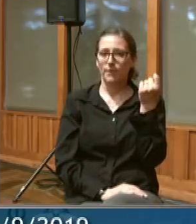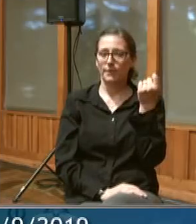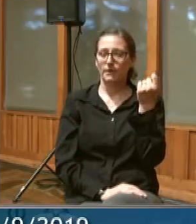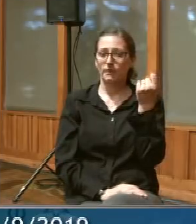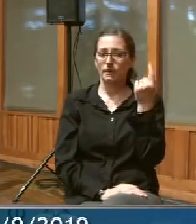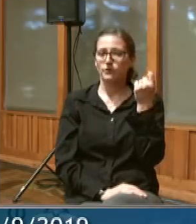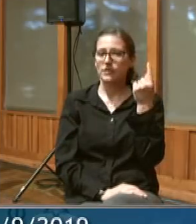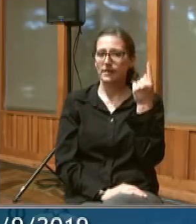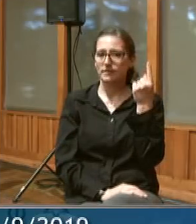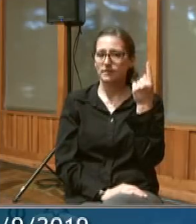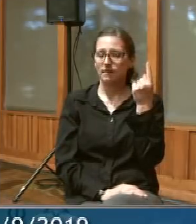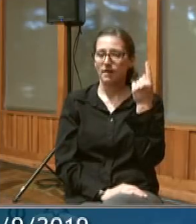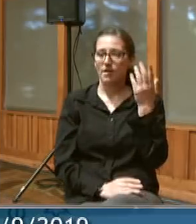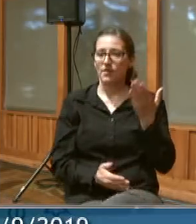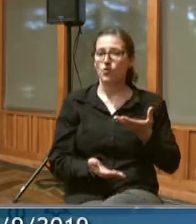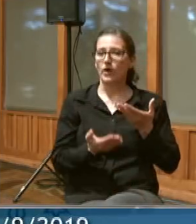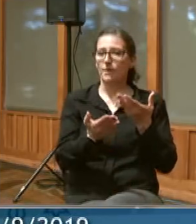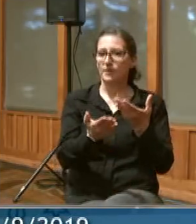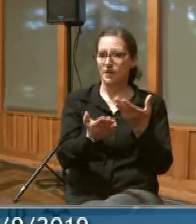Hardesty: THANK YOU, MAYOR. I ALSO WANT TO MAKE SURE THE